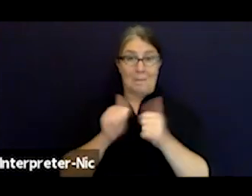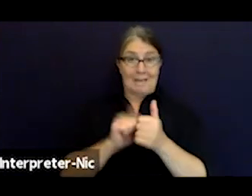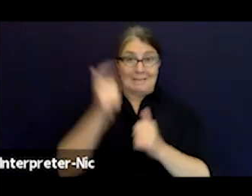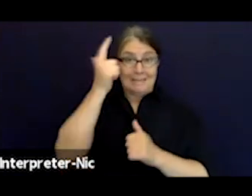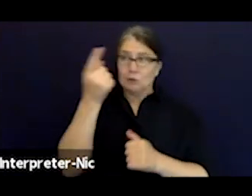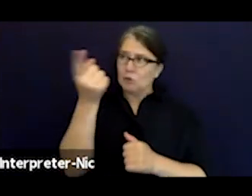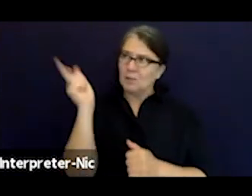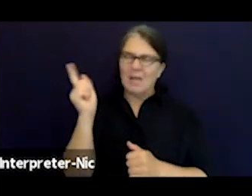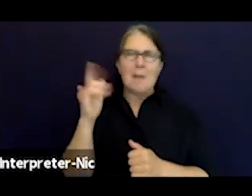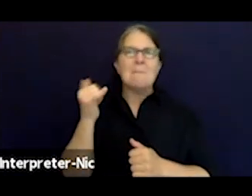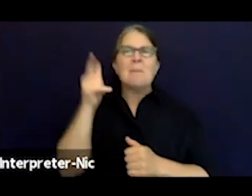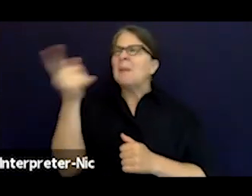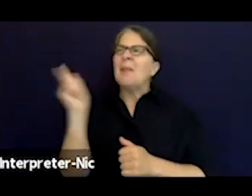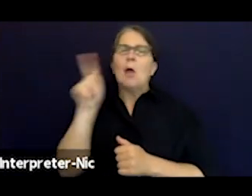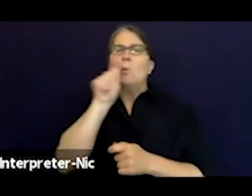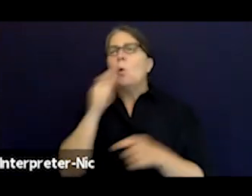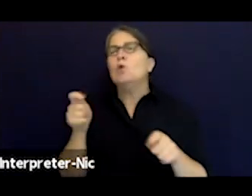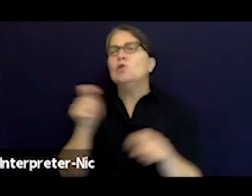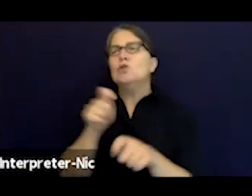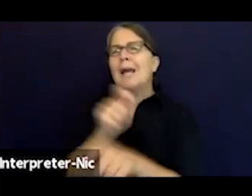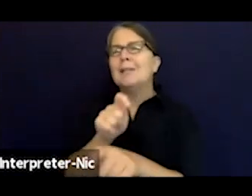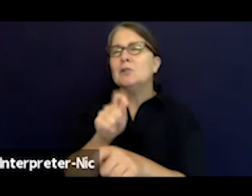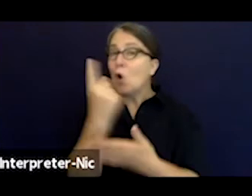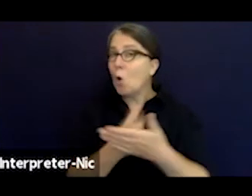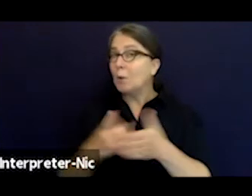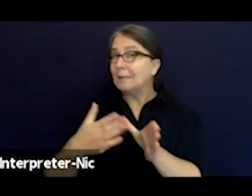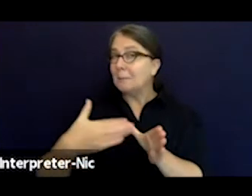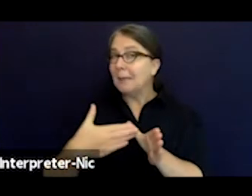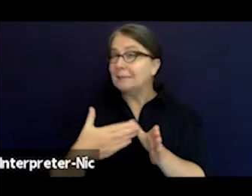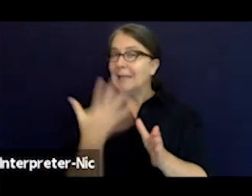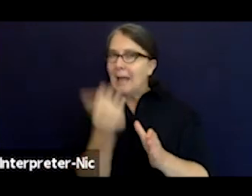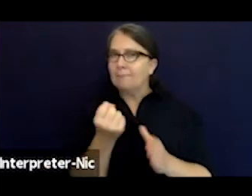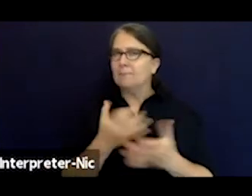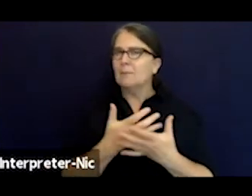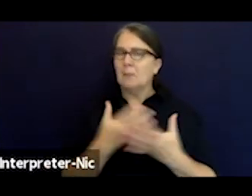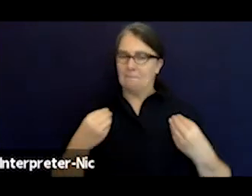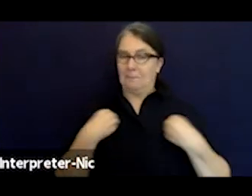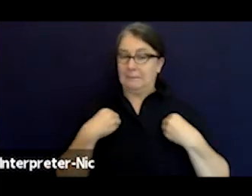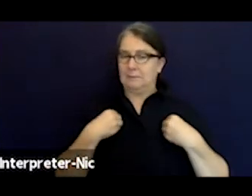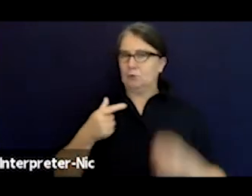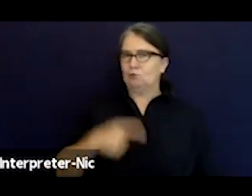business reason to do so. And people who are department chairs or campus leaders,